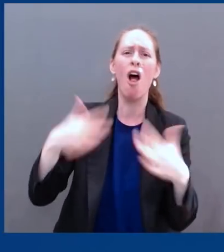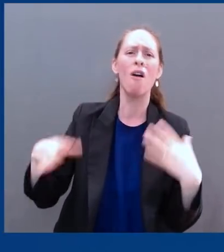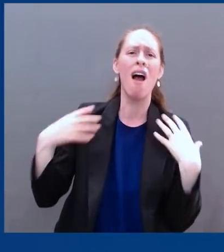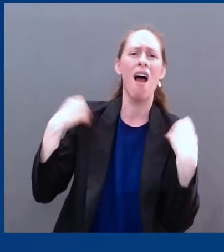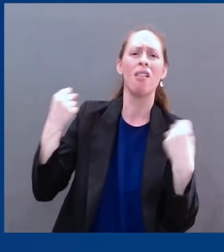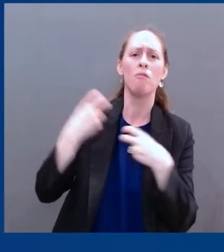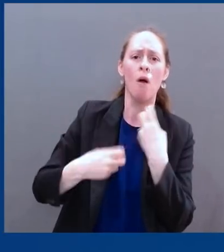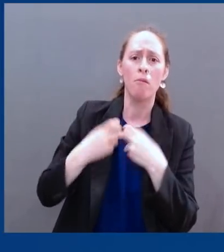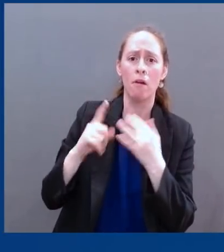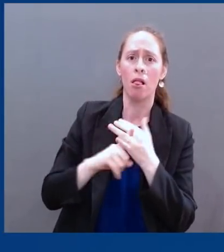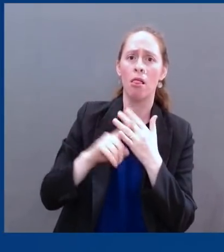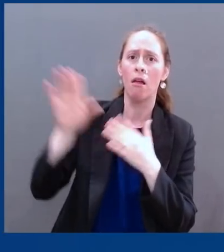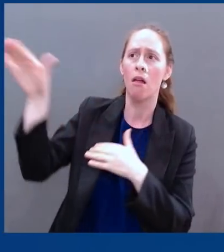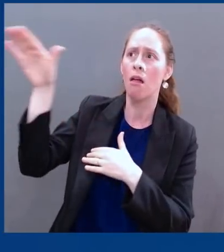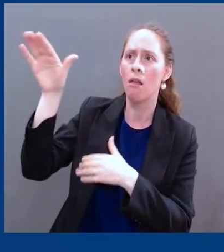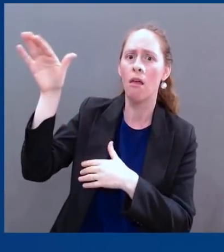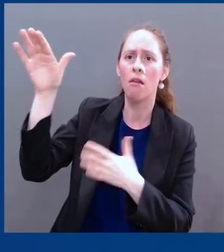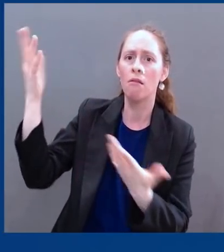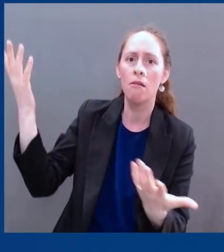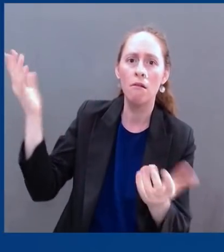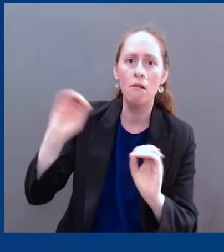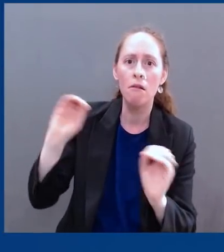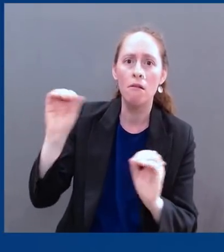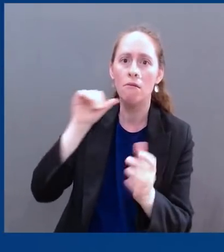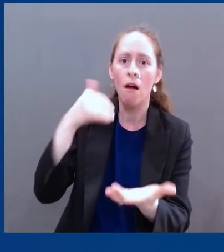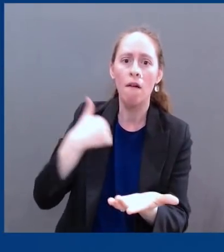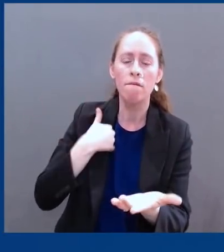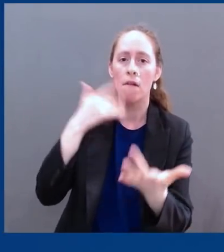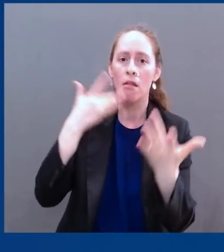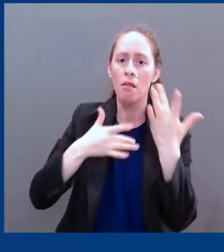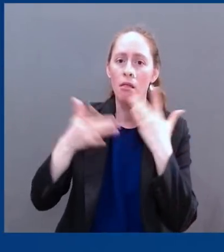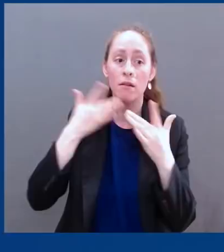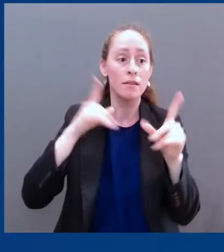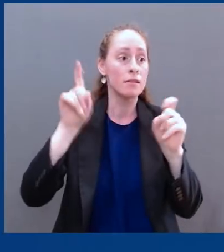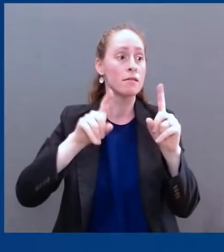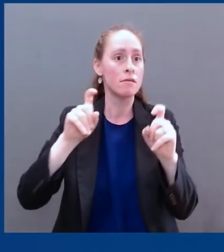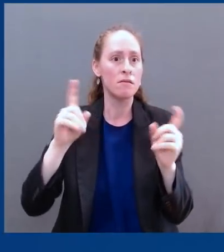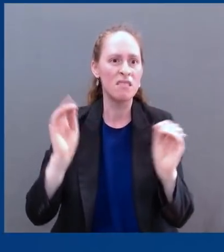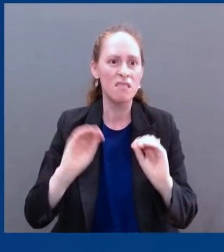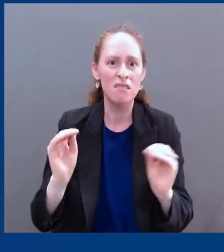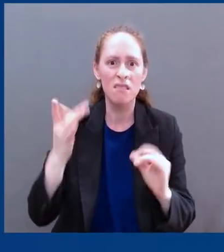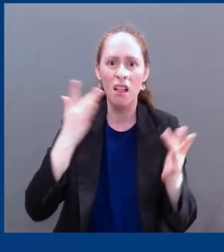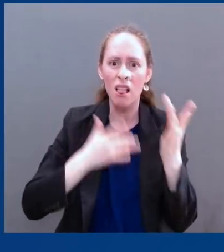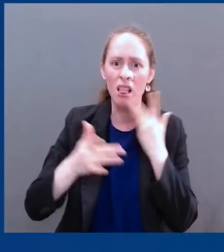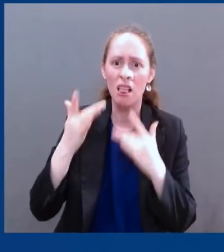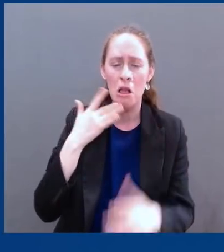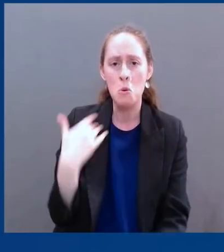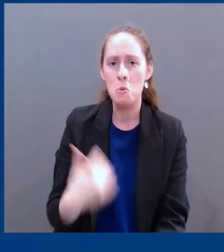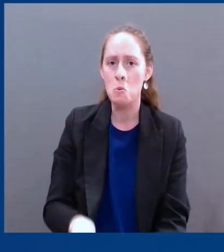or testing capacity. These consequences will only get more significant over time,